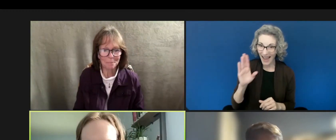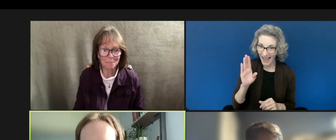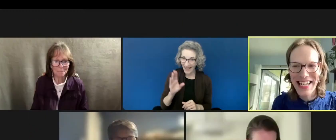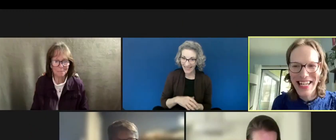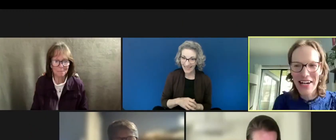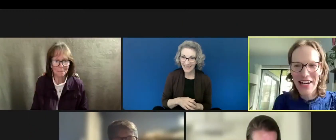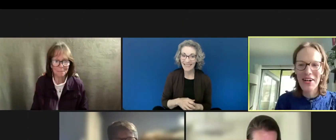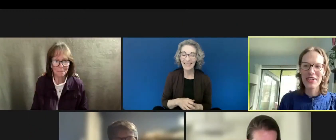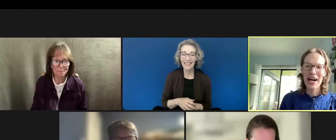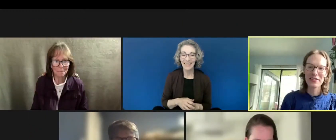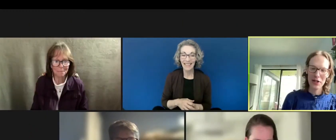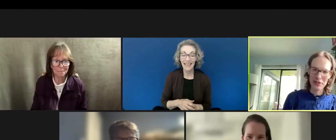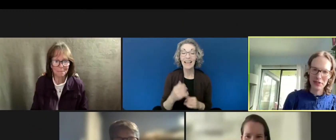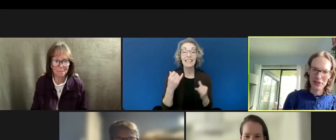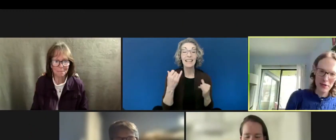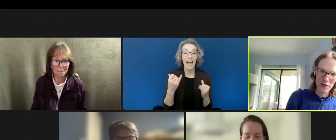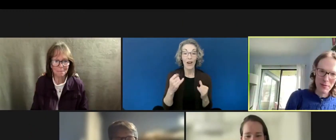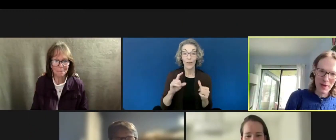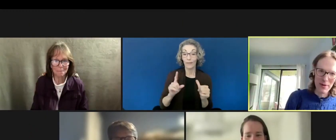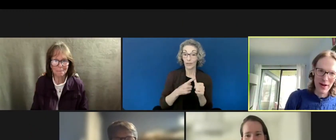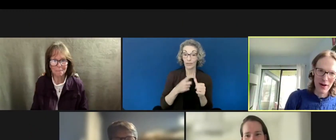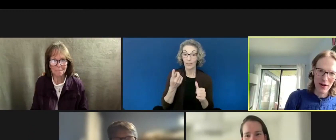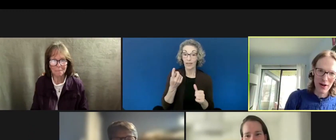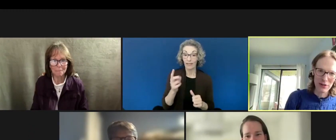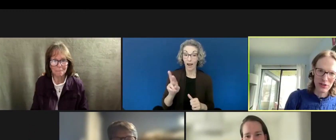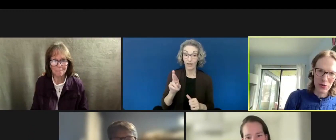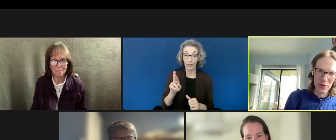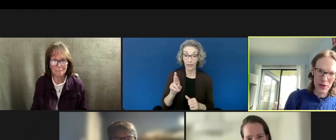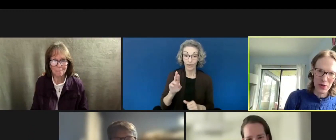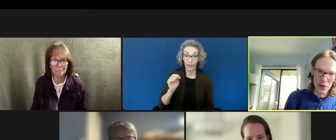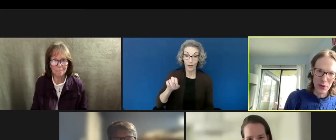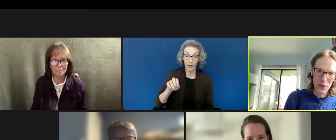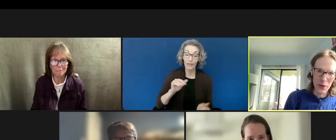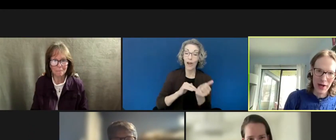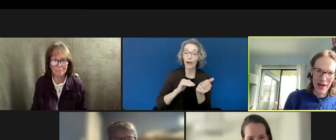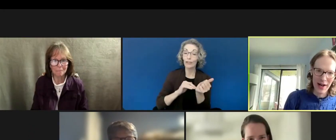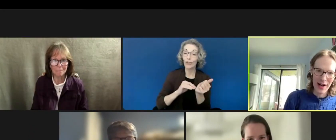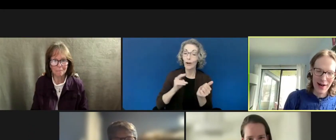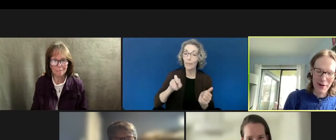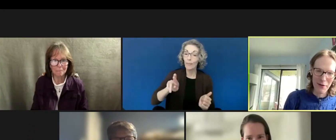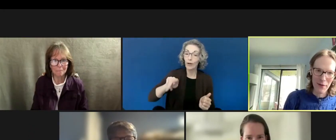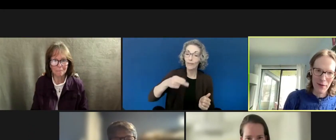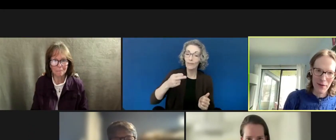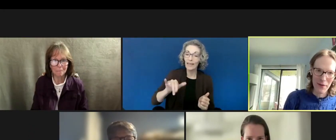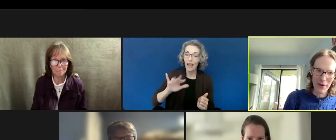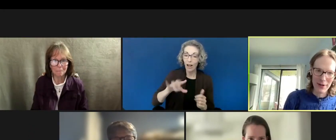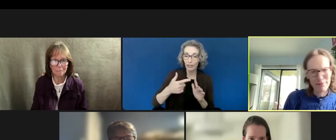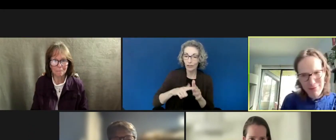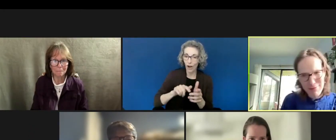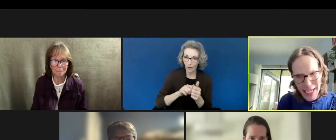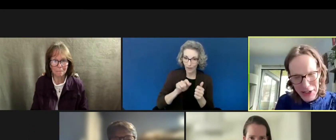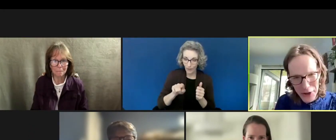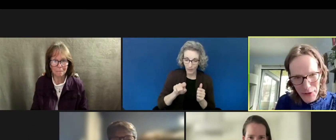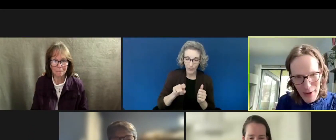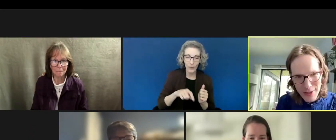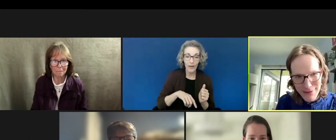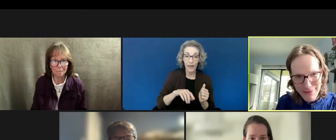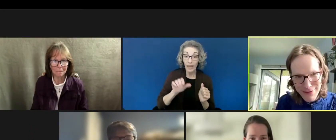Murphy maybe I'll start with you, can I call you Robin?